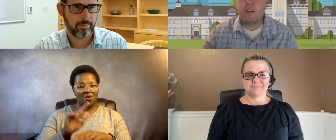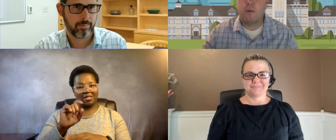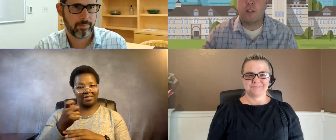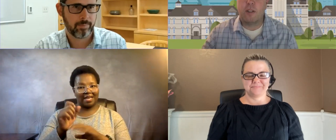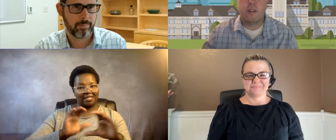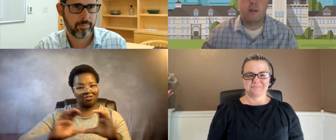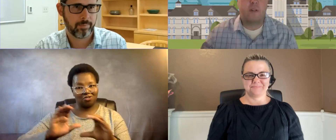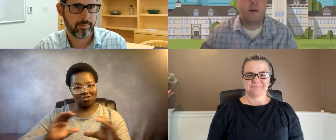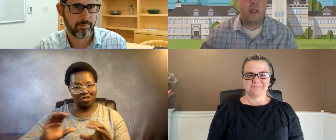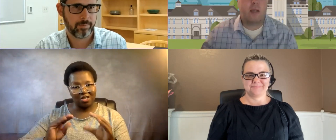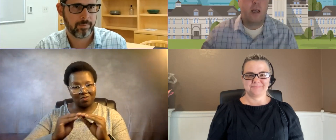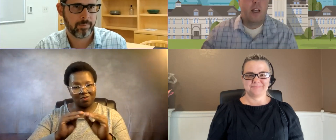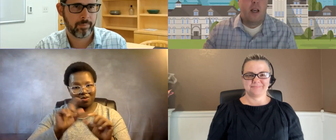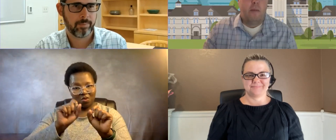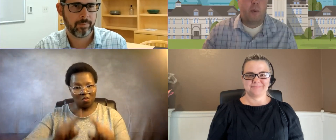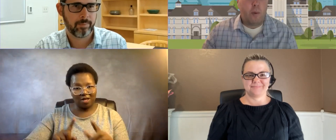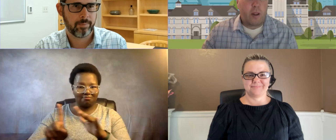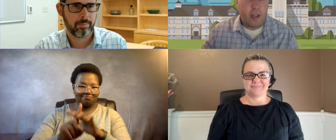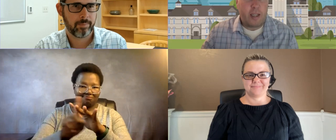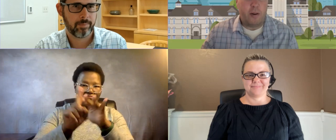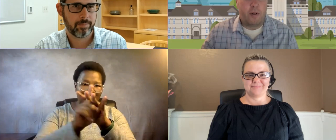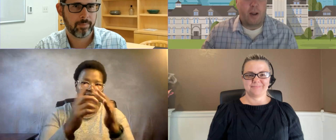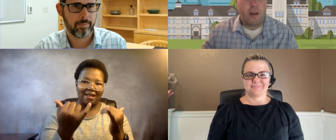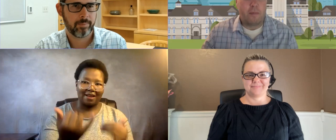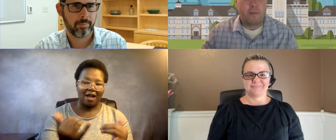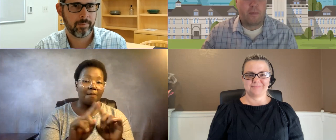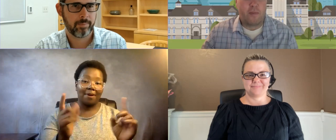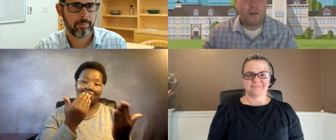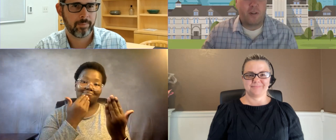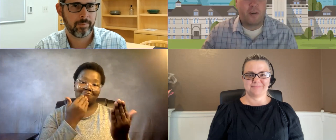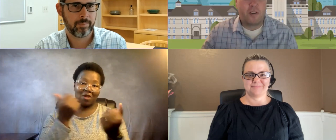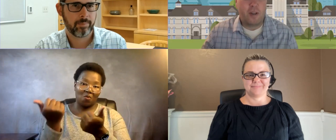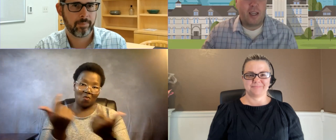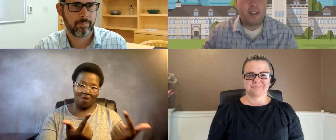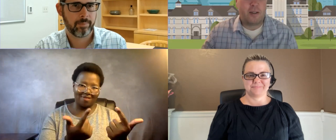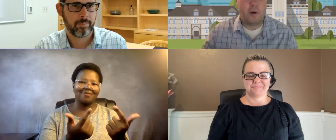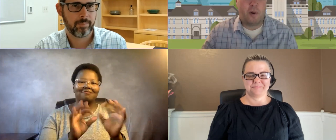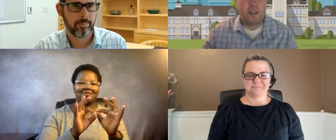of these other questions that have come in, but we want to thank you for the two days. We want